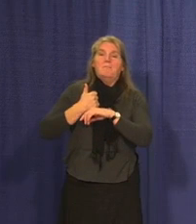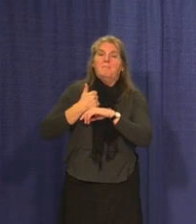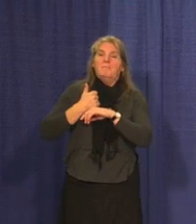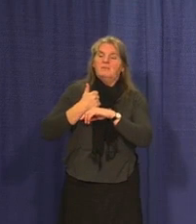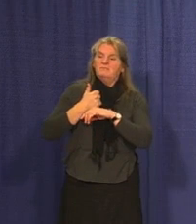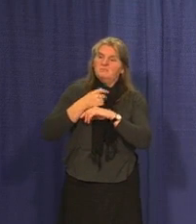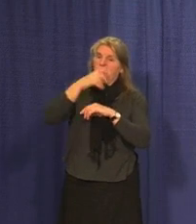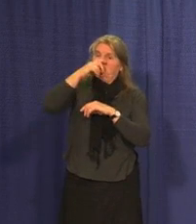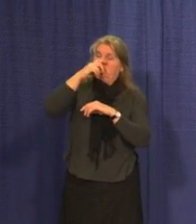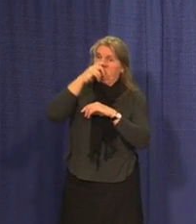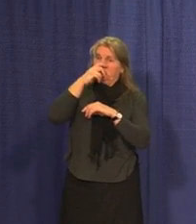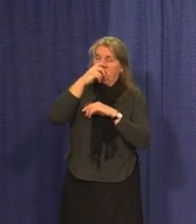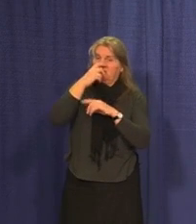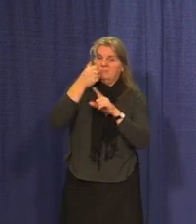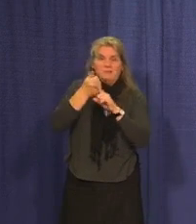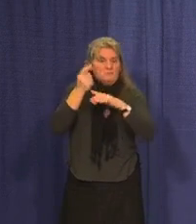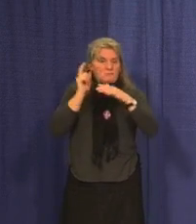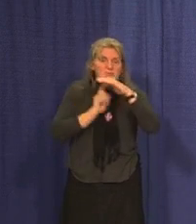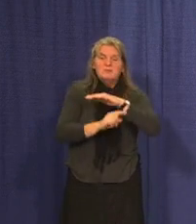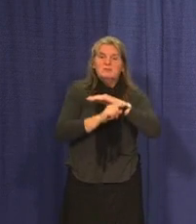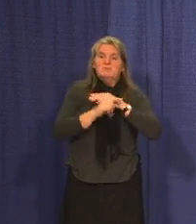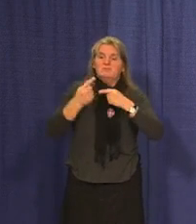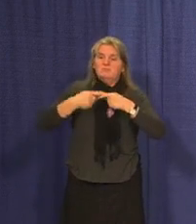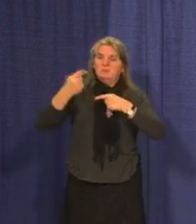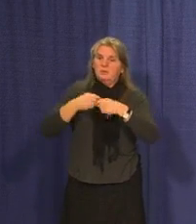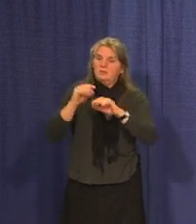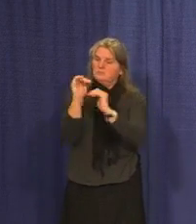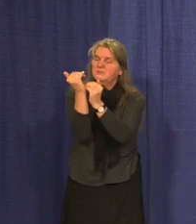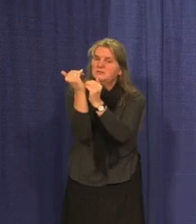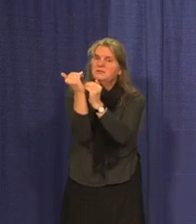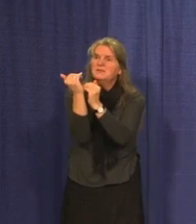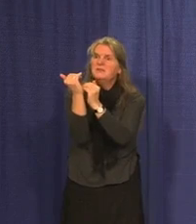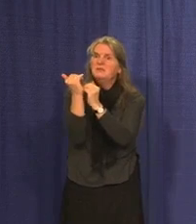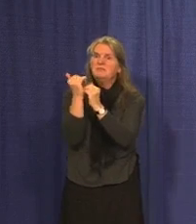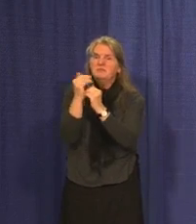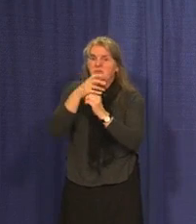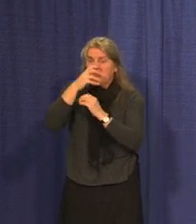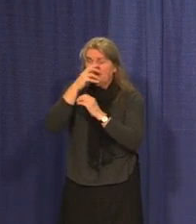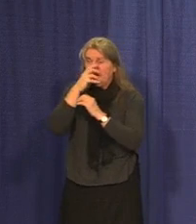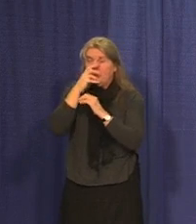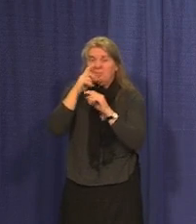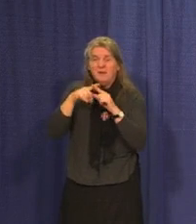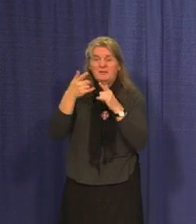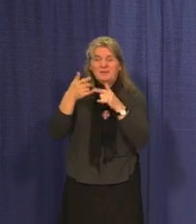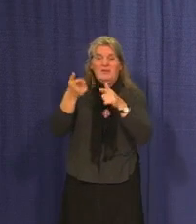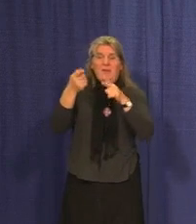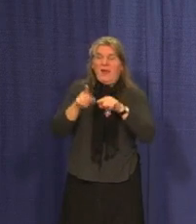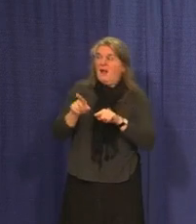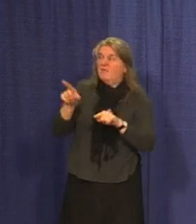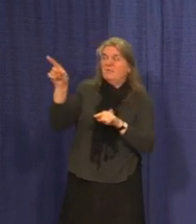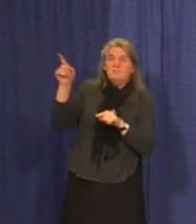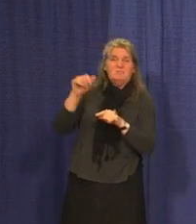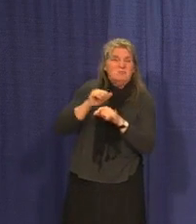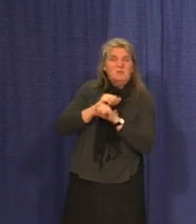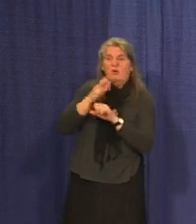say, that they have maintained very strict quarantine measures but you see that even in the face of those strict quarantine